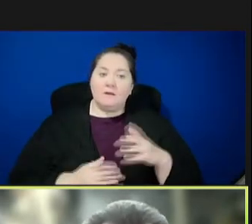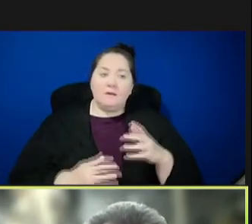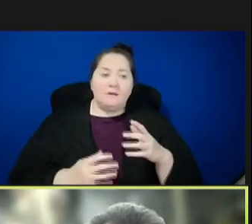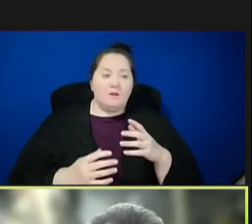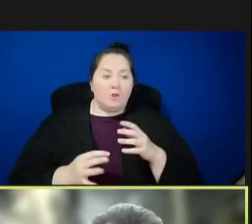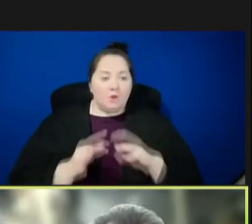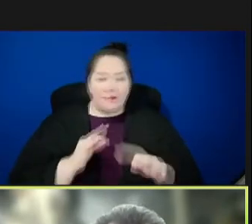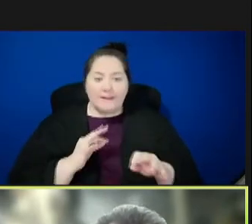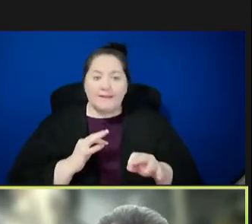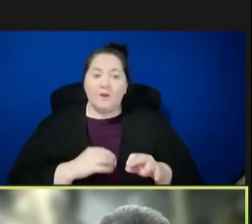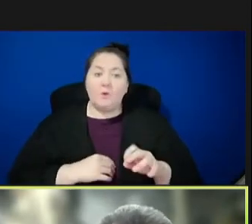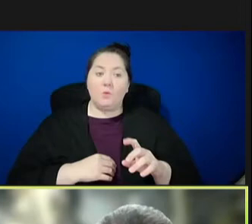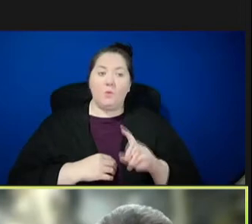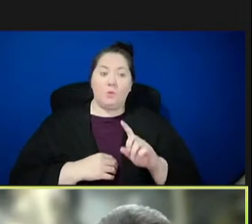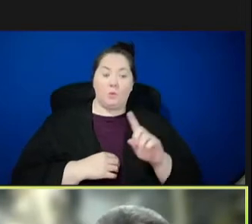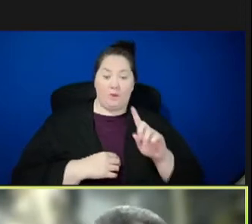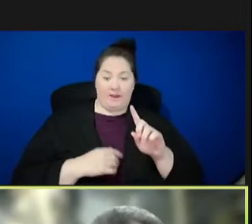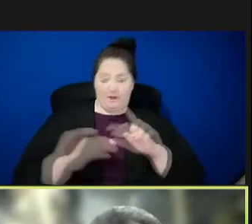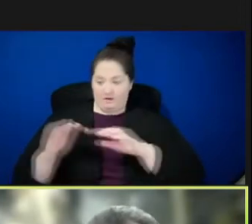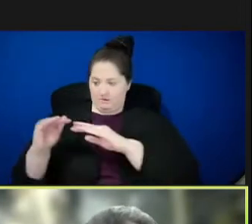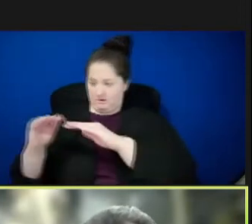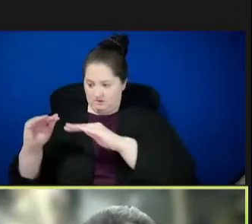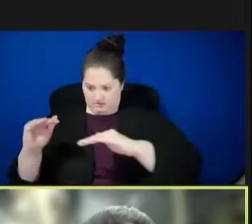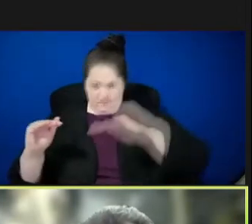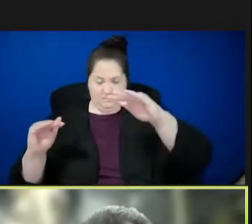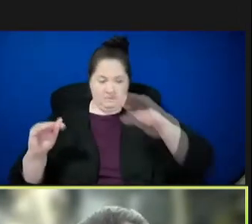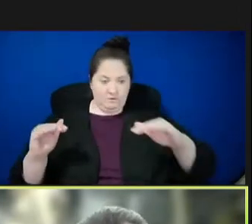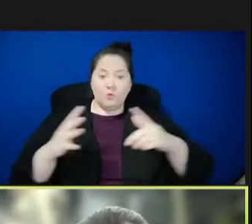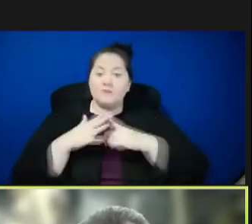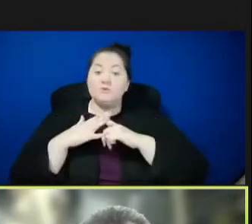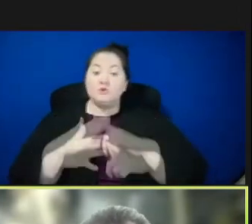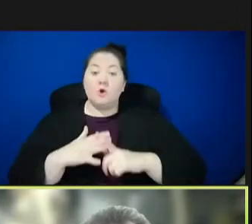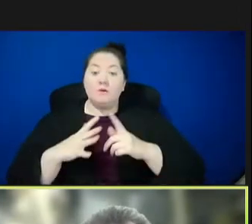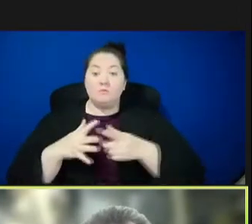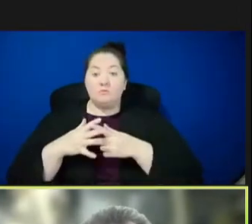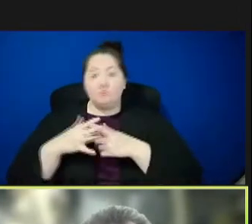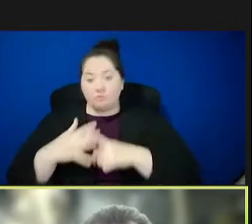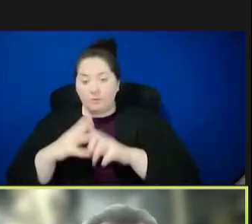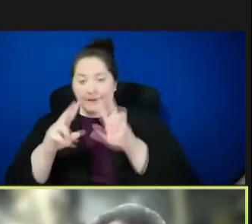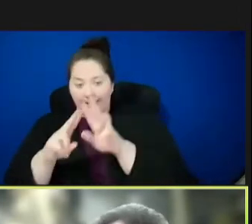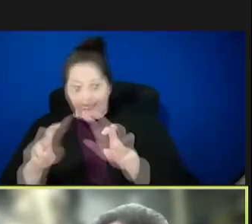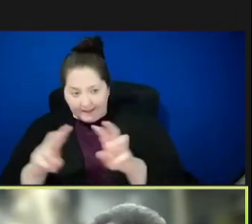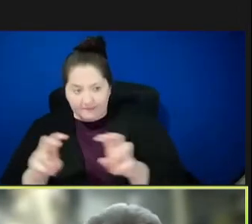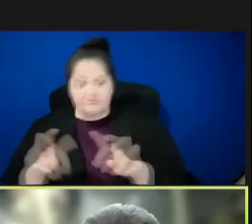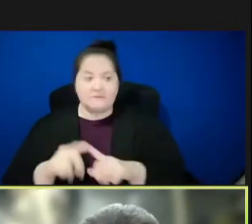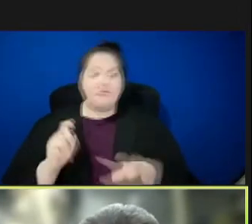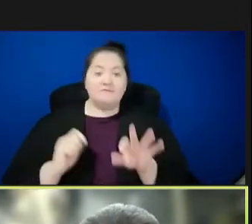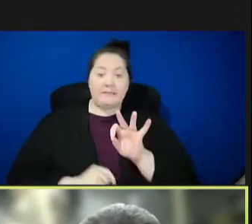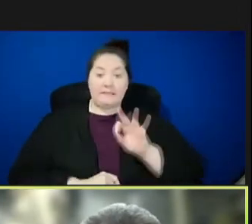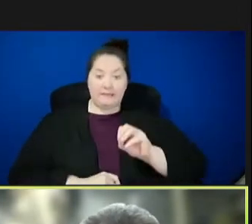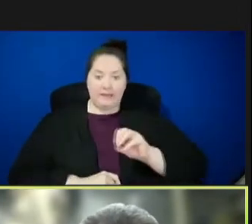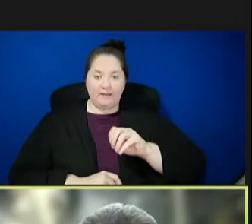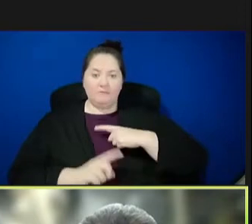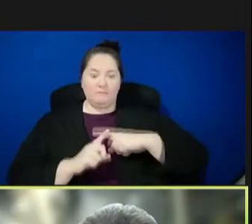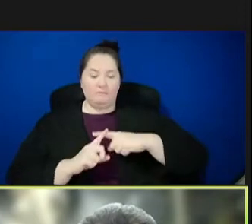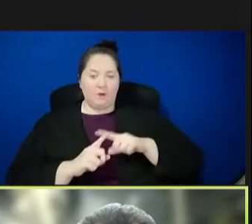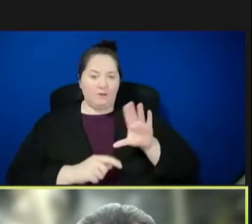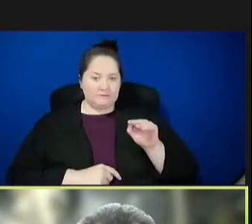point where we executed the primary analysis based on having 90 positive cases as designed,